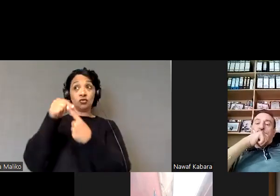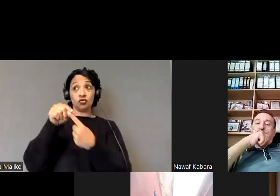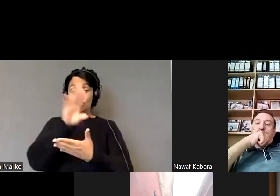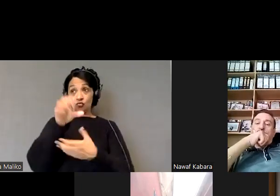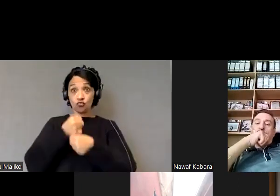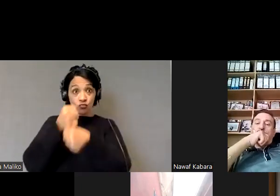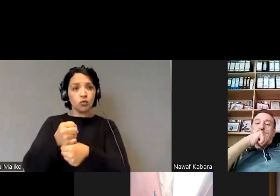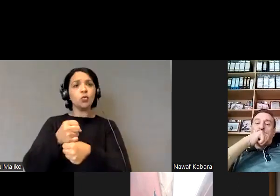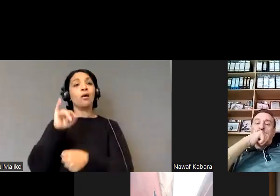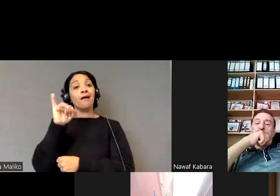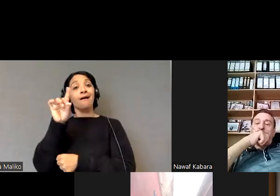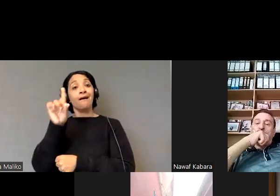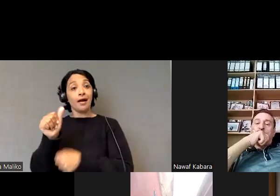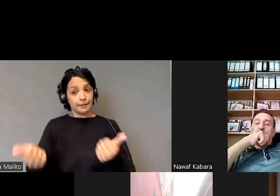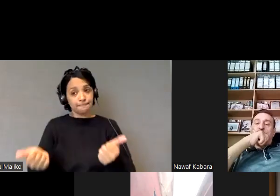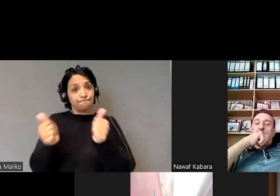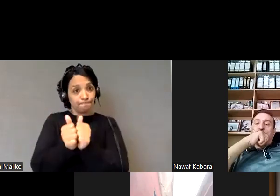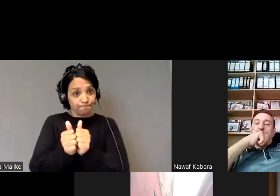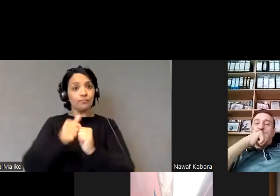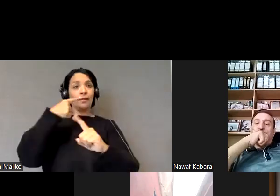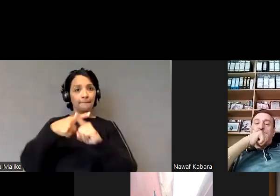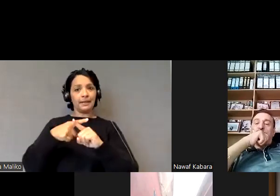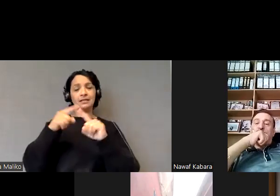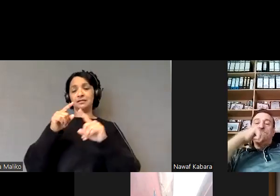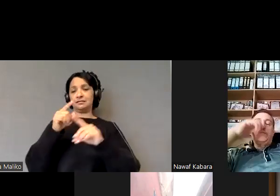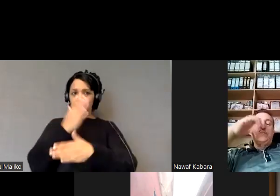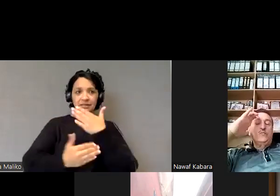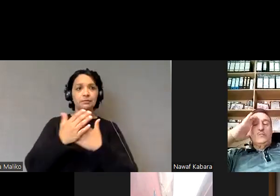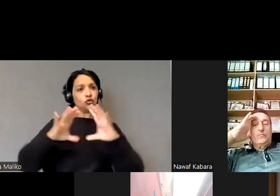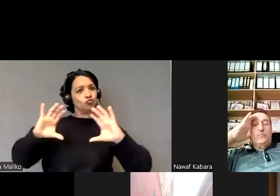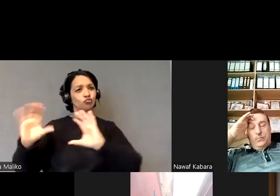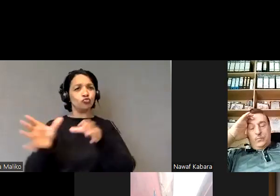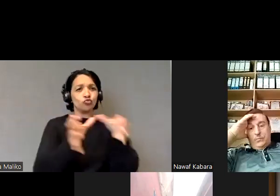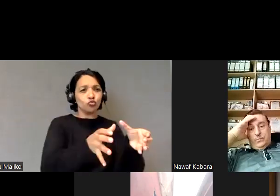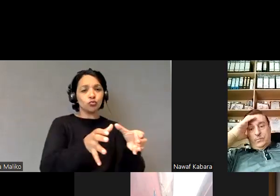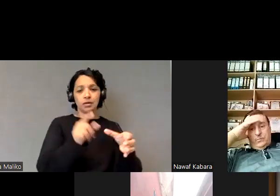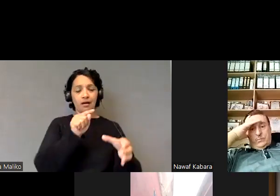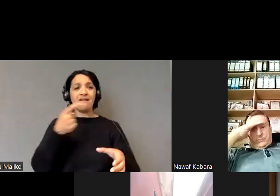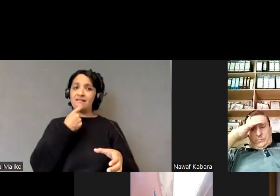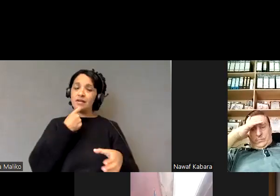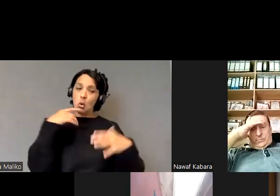Alliance and the disability movement to ensure persons with disabilities are being included